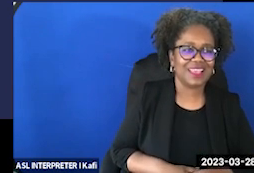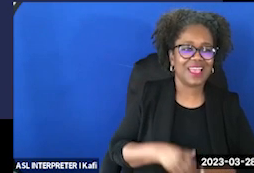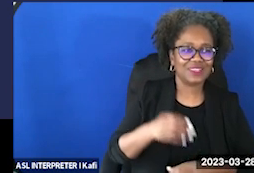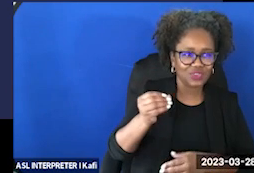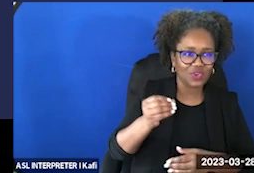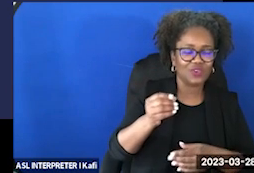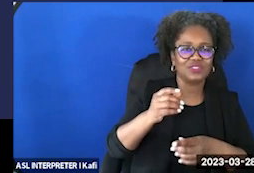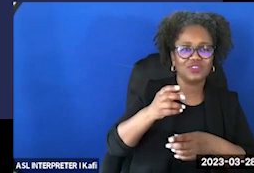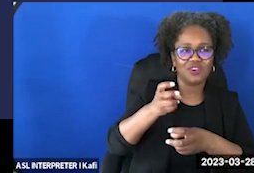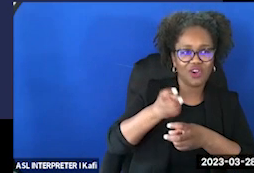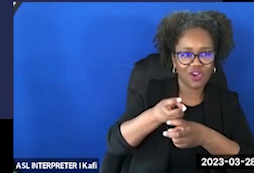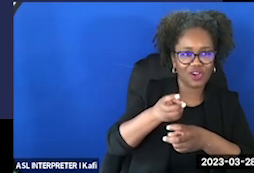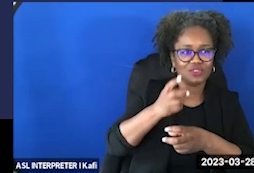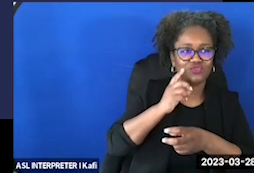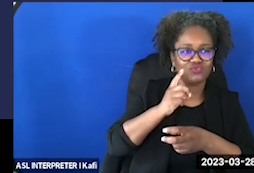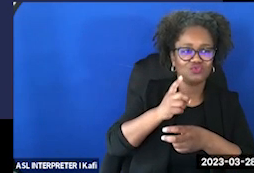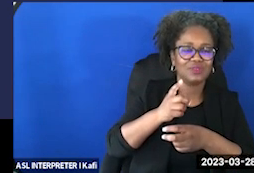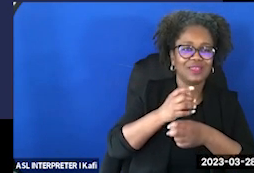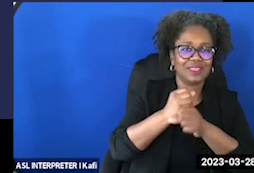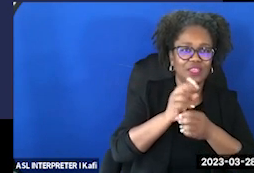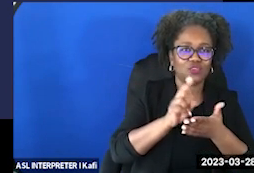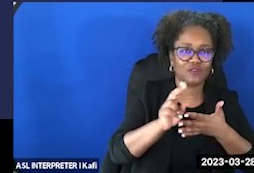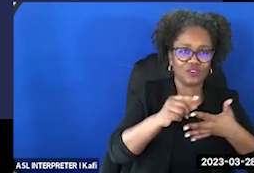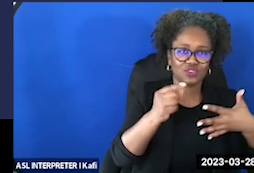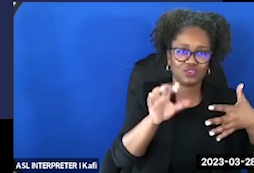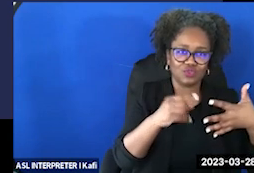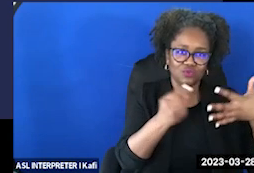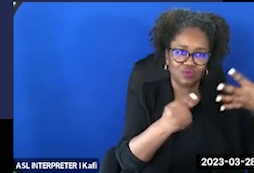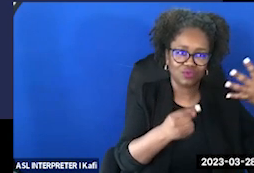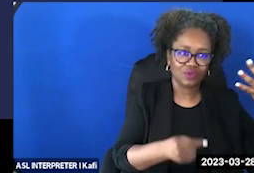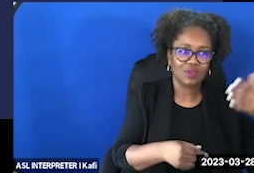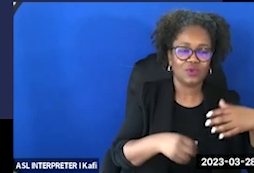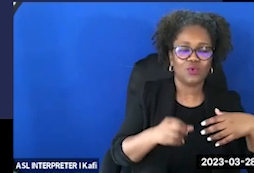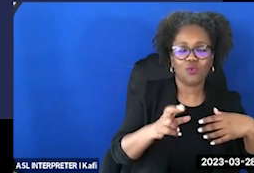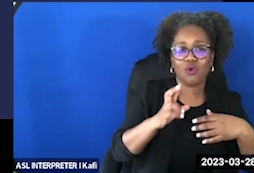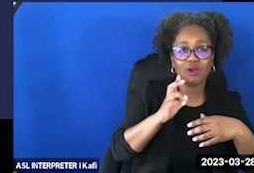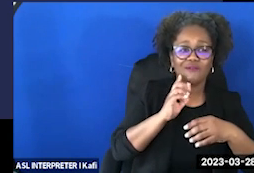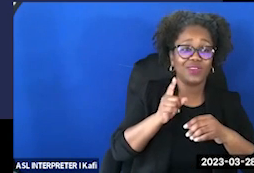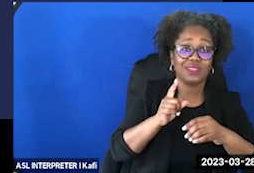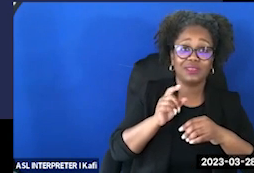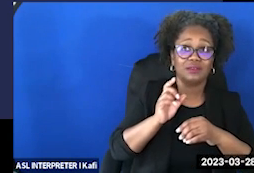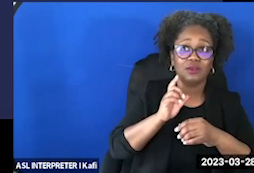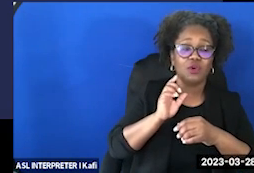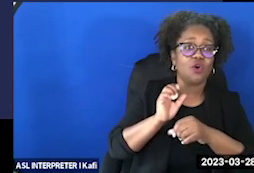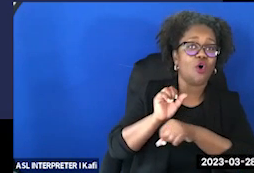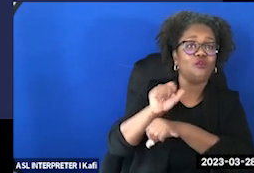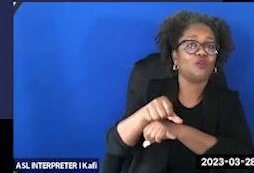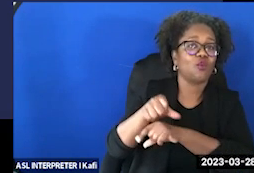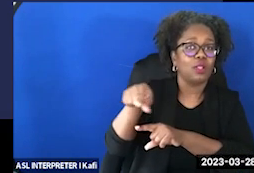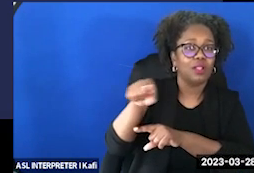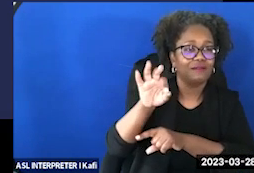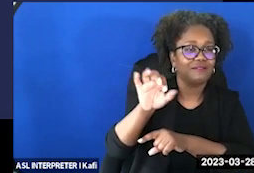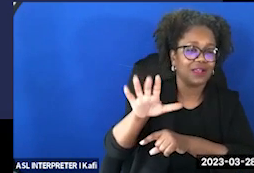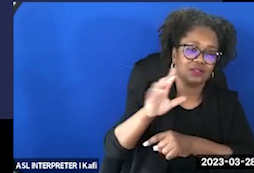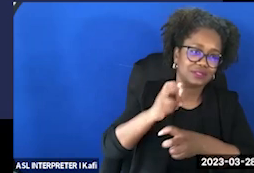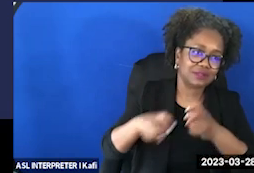Debbie Stine, Science & Technology Policy Academy: you know, like the faculty sometimes as to what might happen. And sometimes it happens, and sometimes it doesn't, as you saw in case of Dr. Julian there.